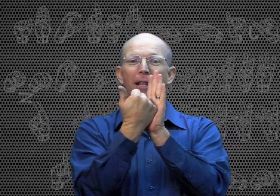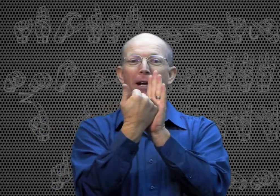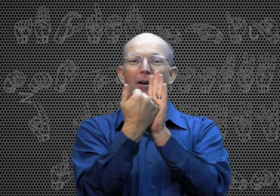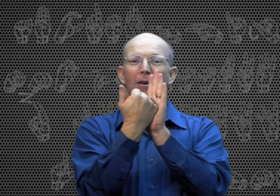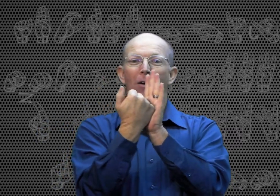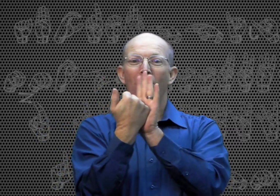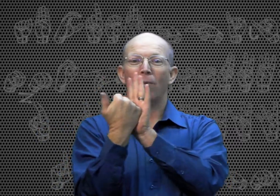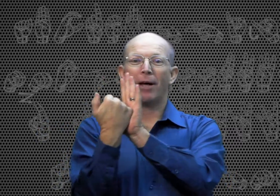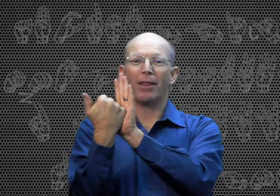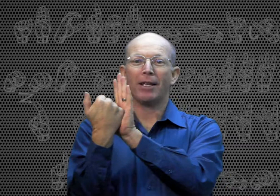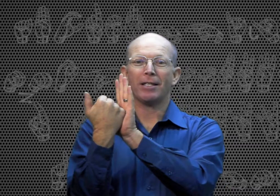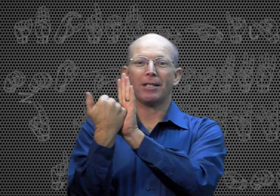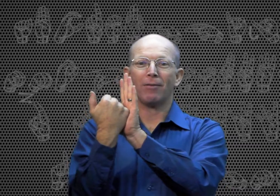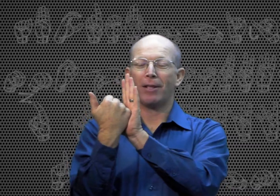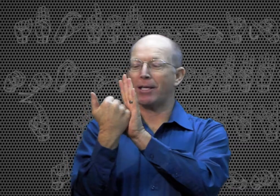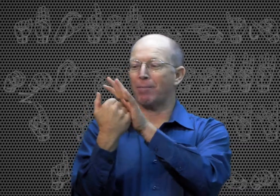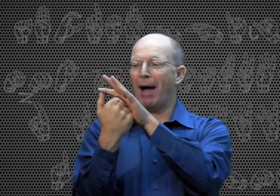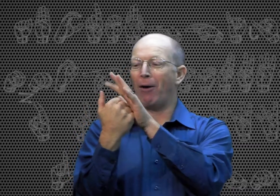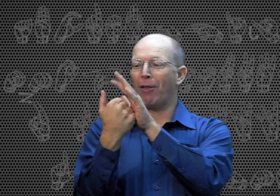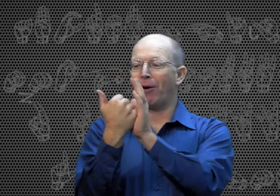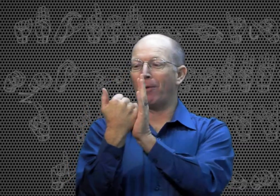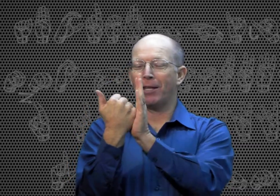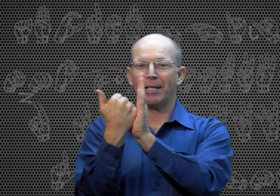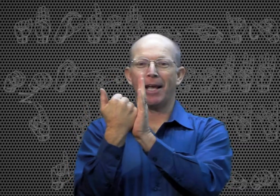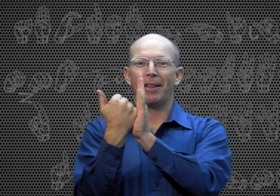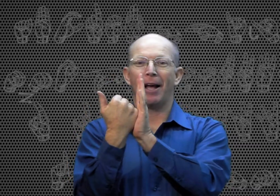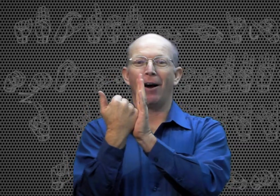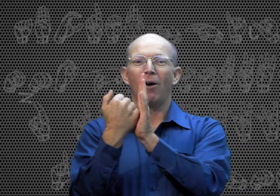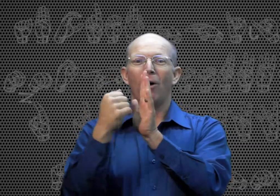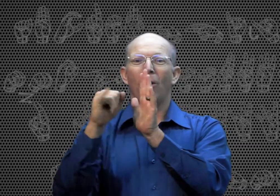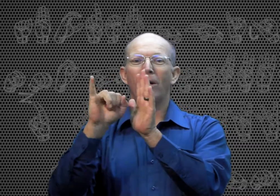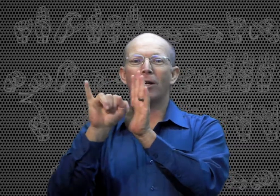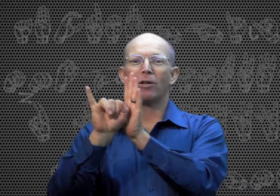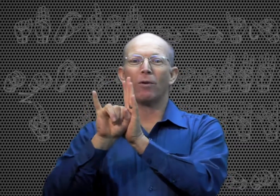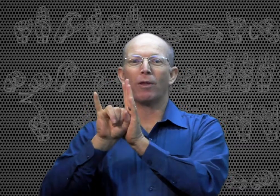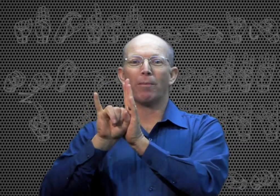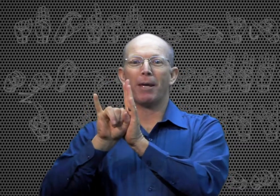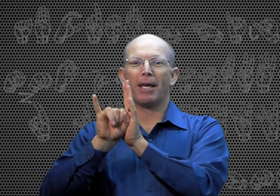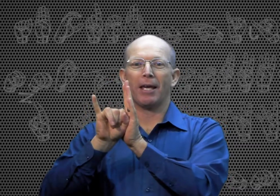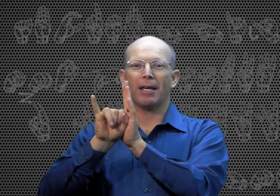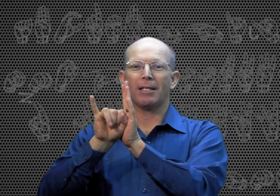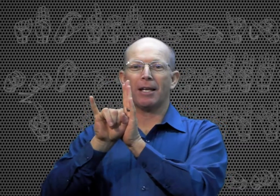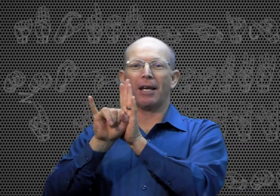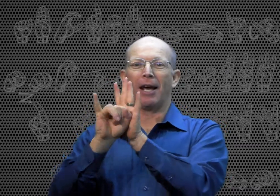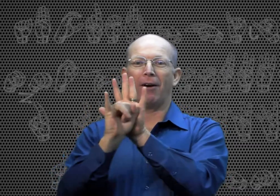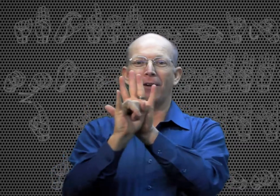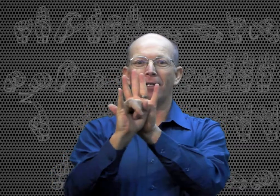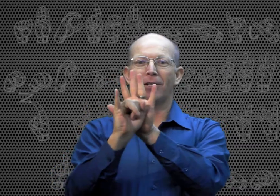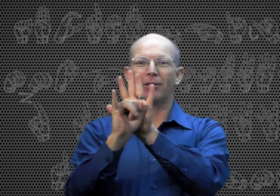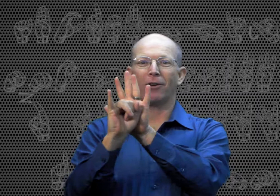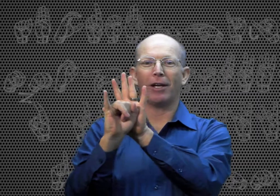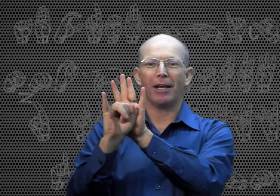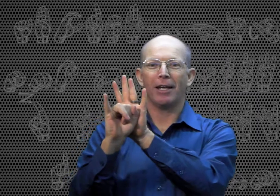body there with his mouth or with his head there. Or, you can do it with your pinky sticking out.